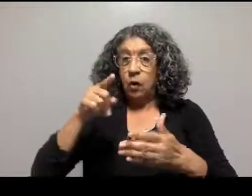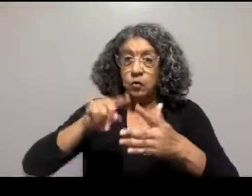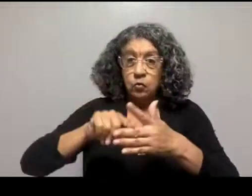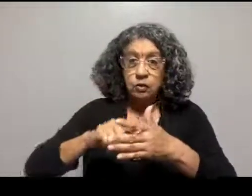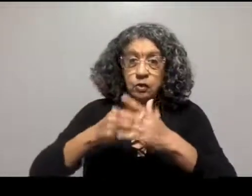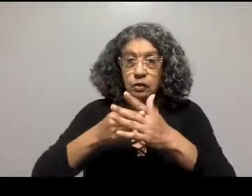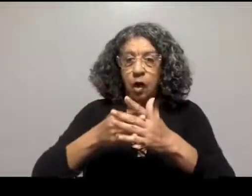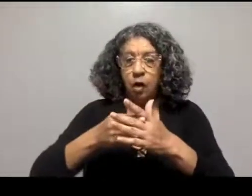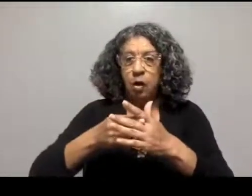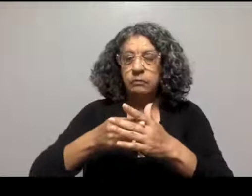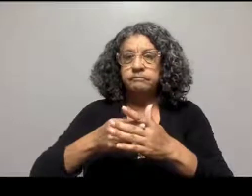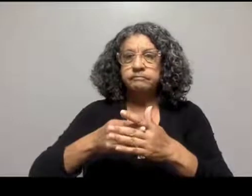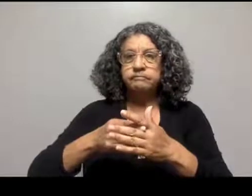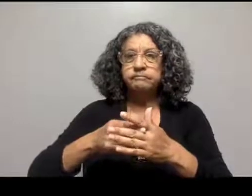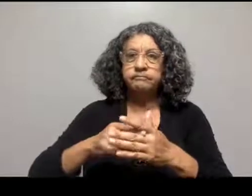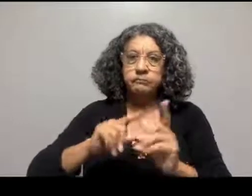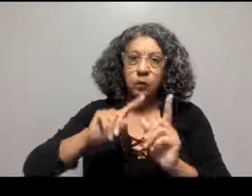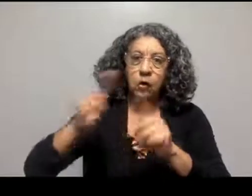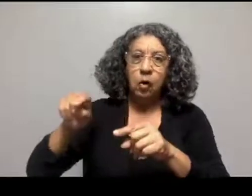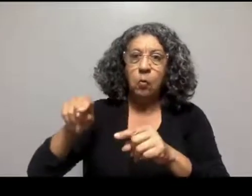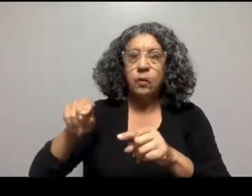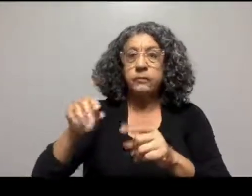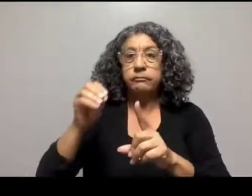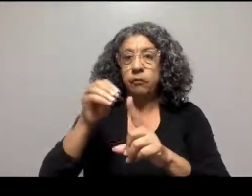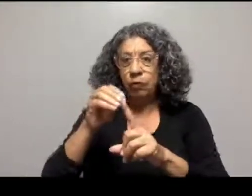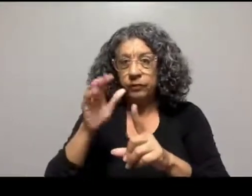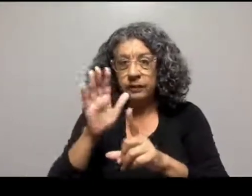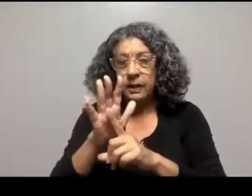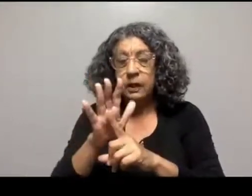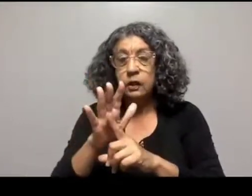Before you go to orientation